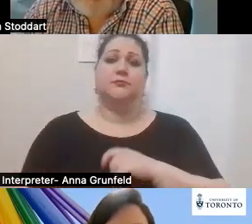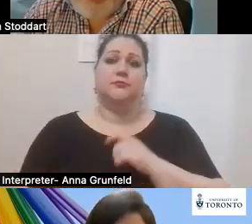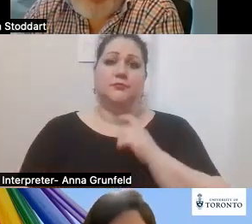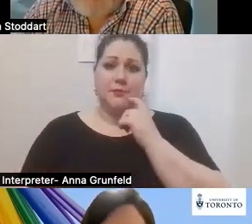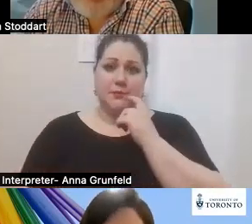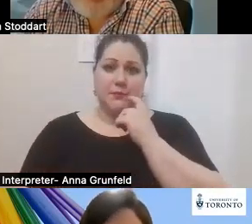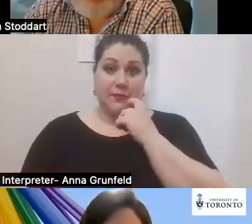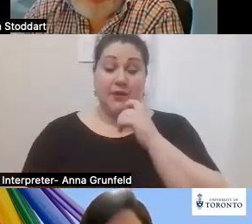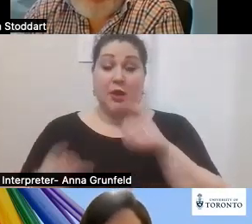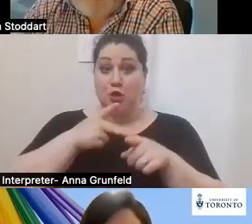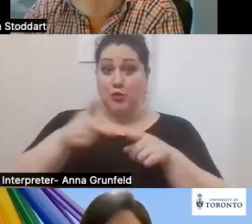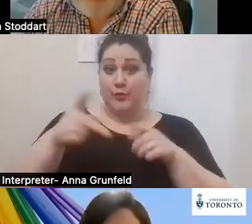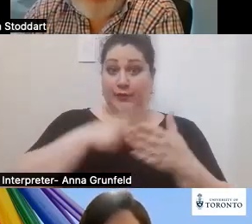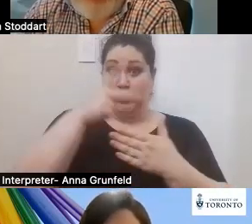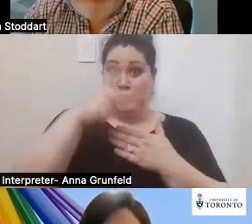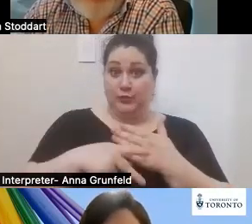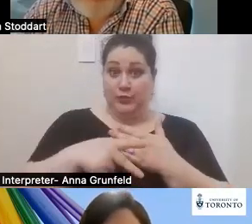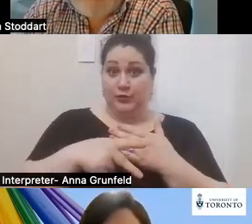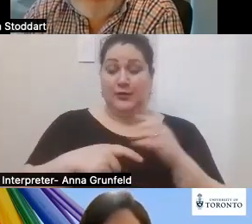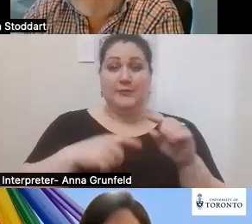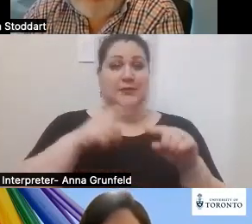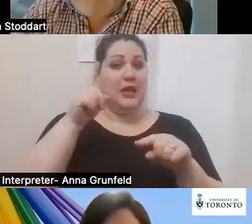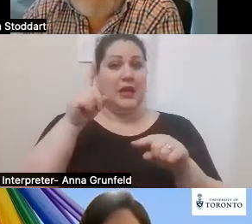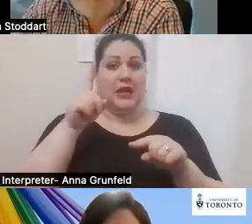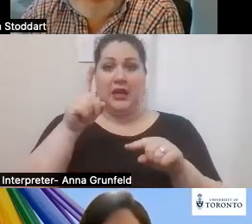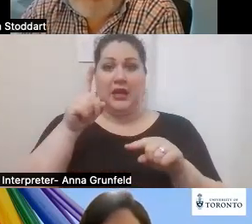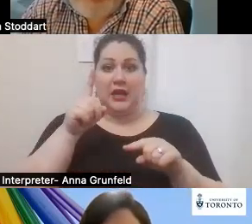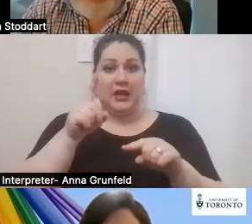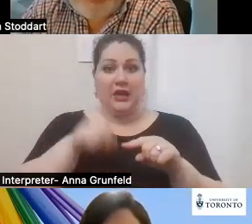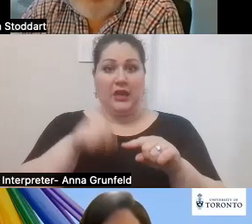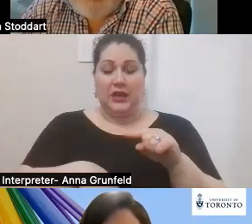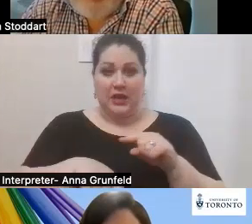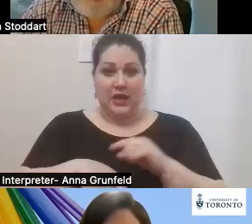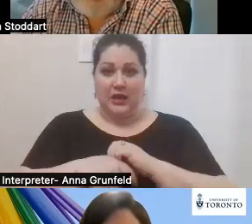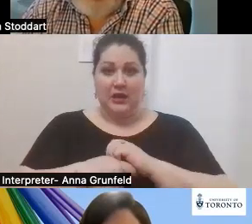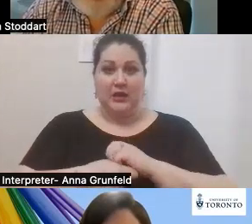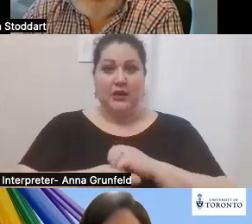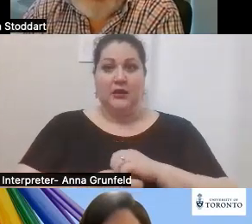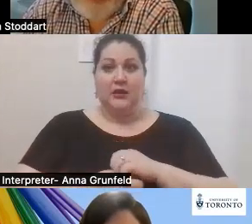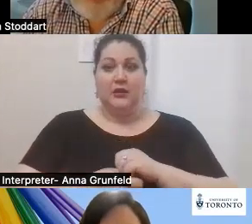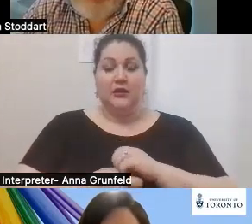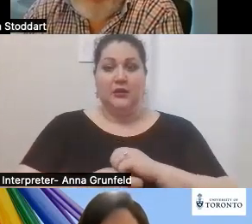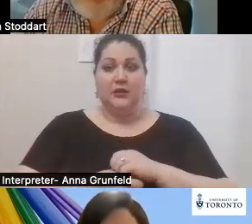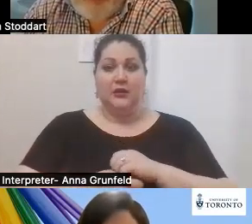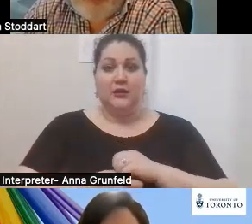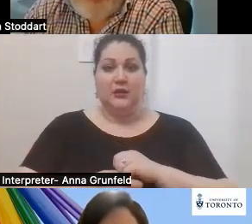programs cannot remediate some of the some of the issues that we're discussing on their own.